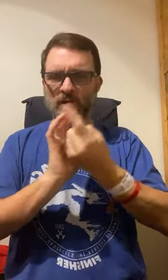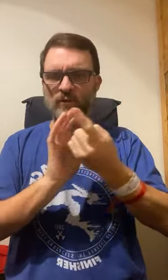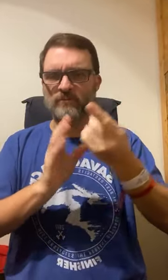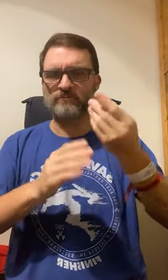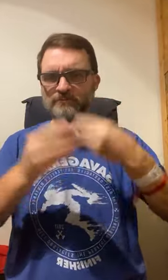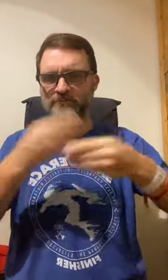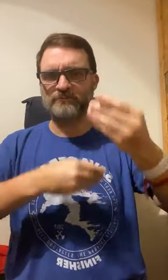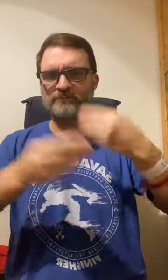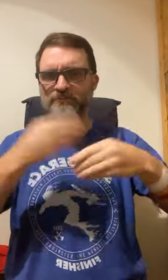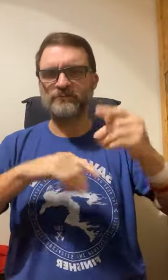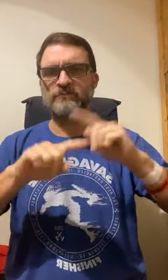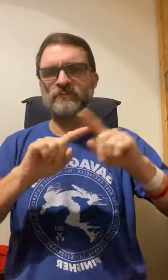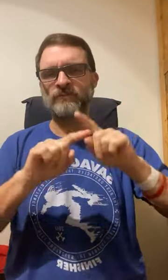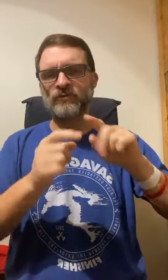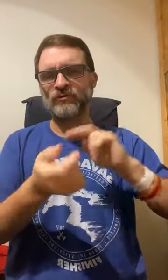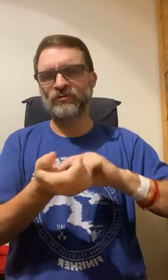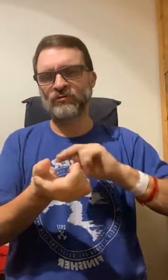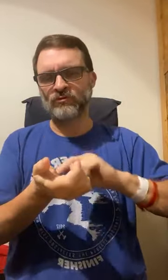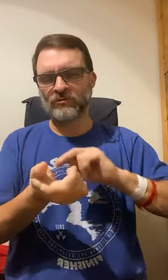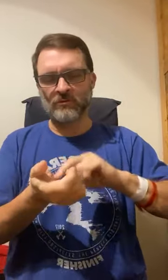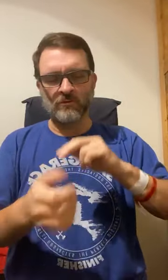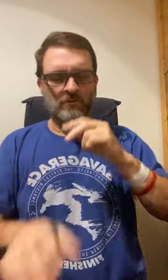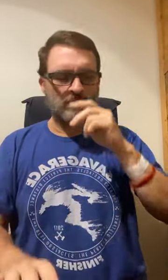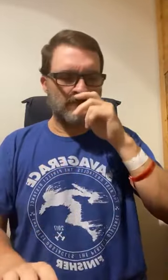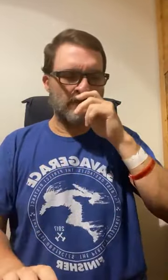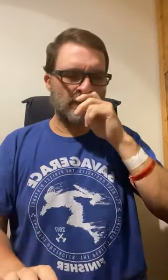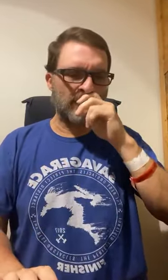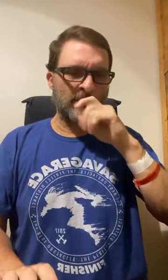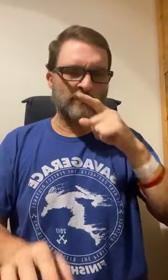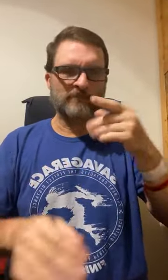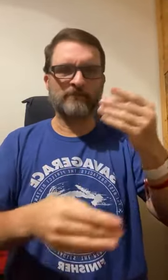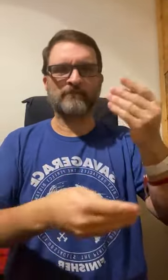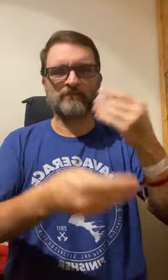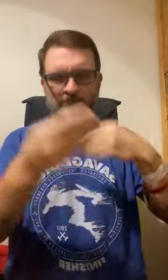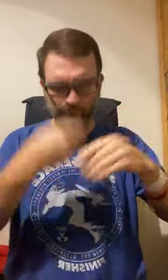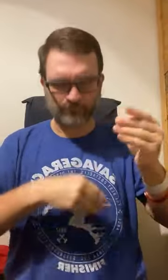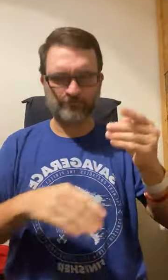Rotating on staff with the nurses.